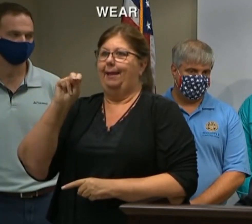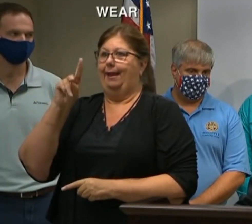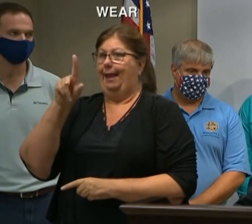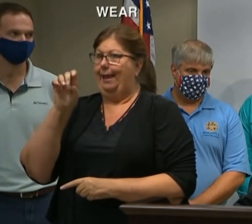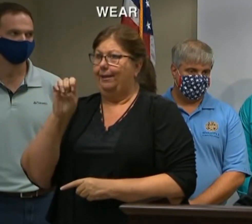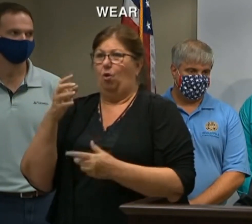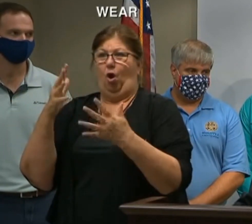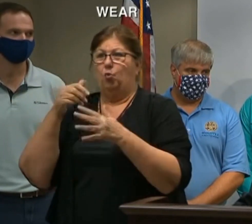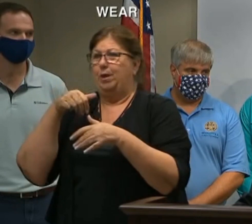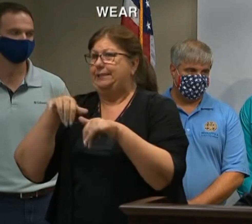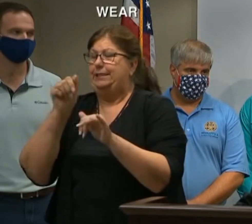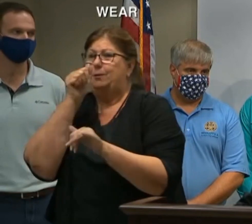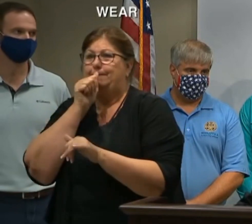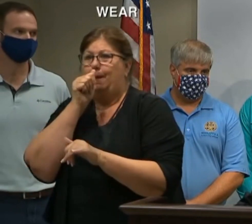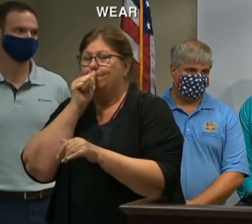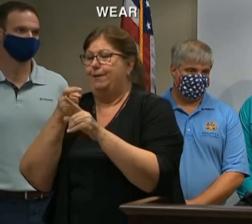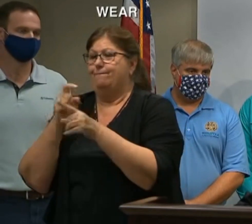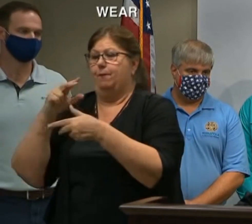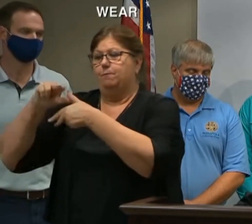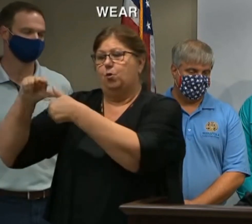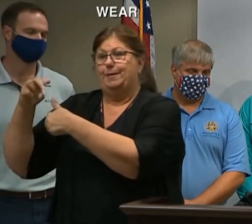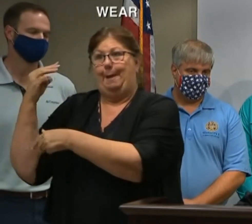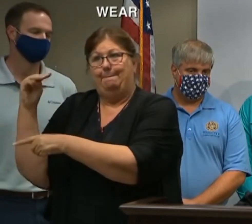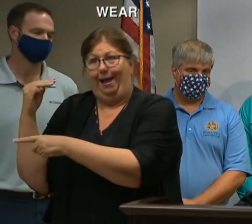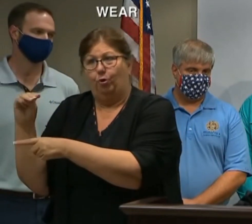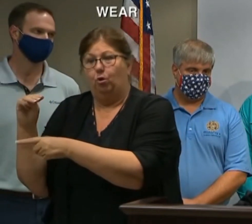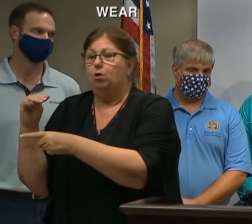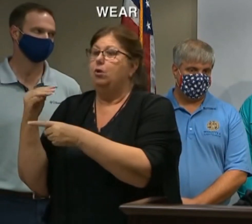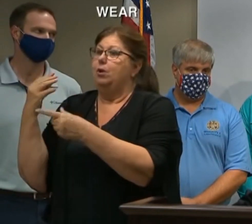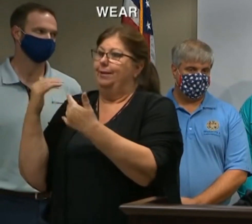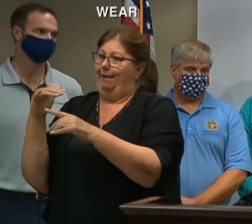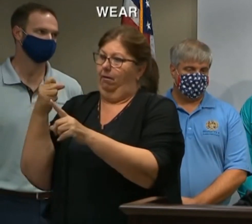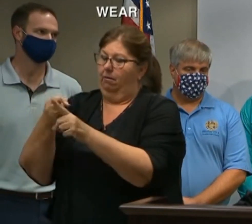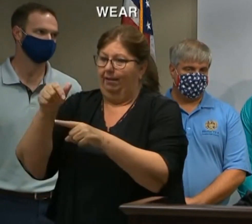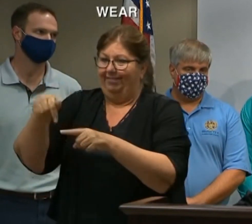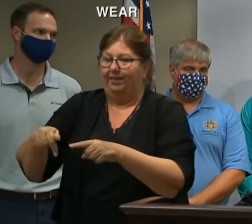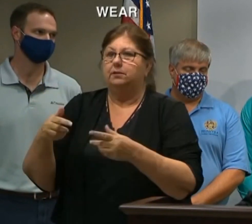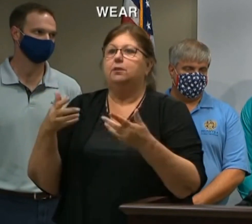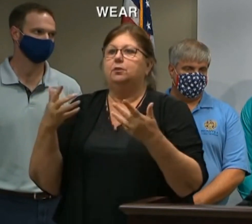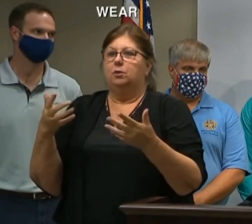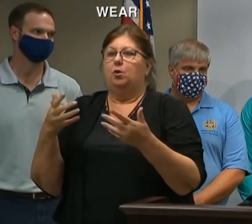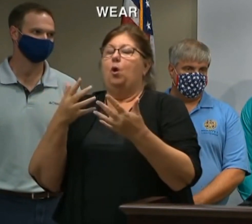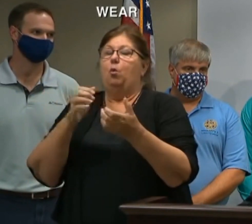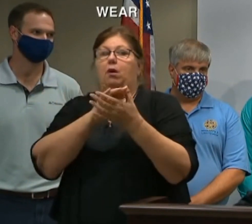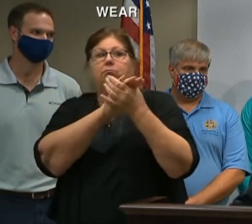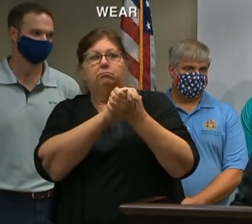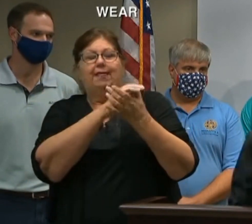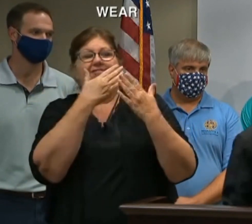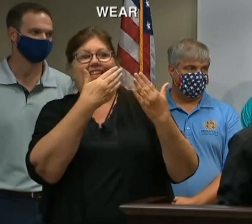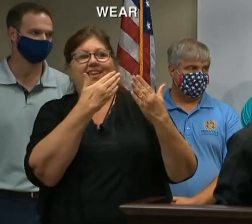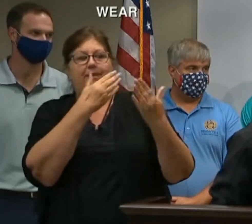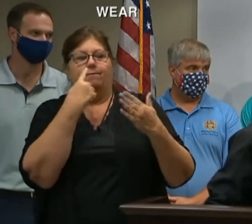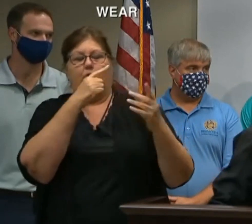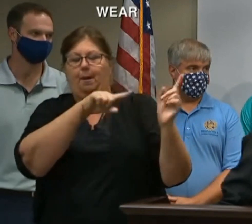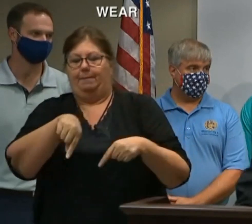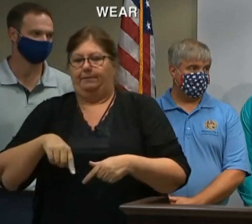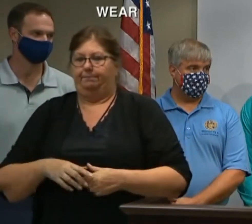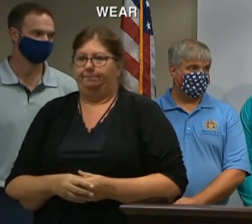and the administrator uh has been a really a great partner since those days so i want to thank him for being here